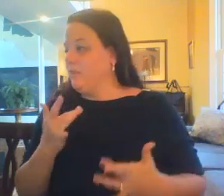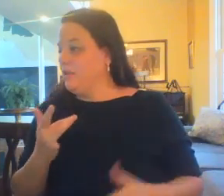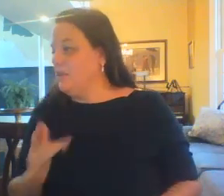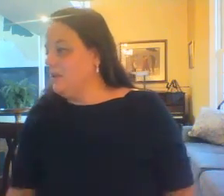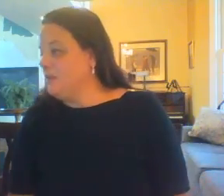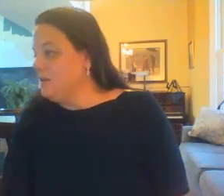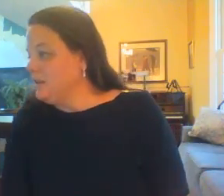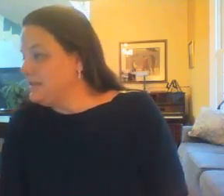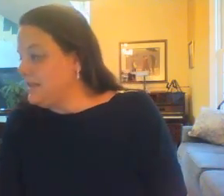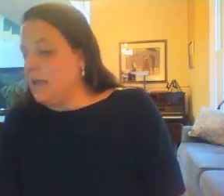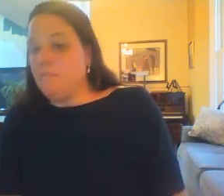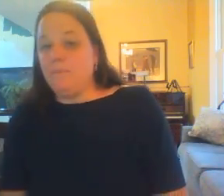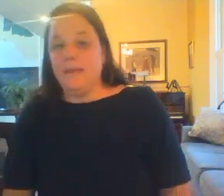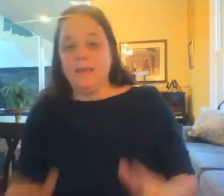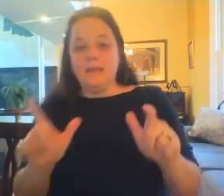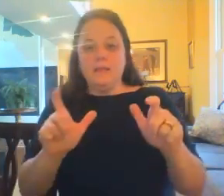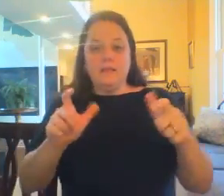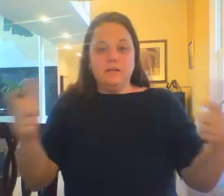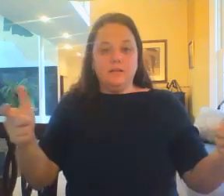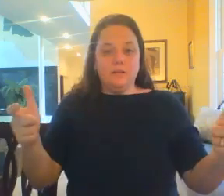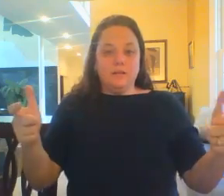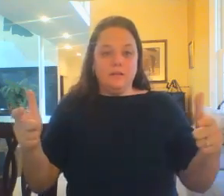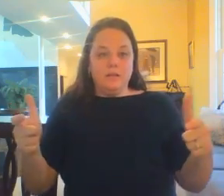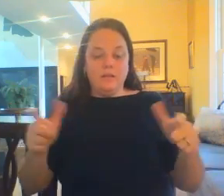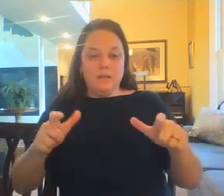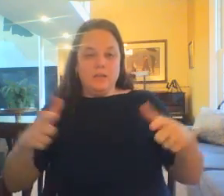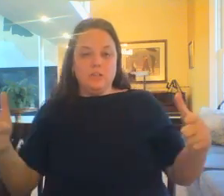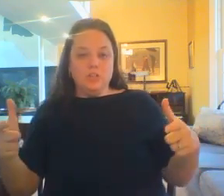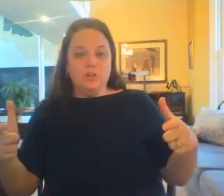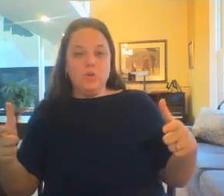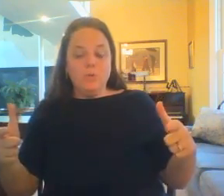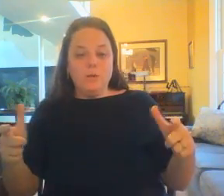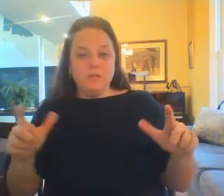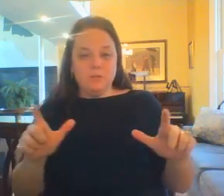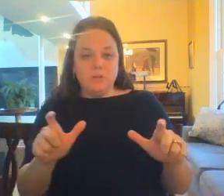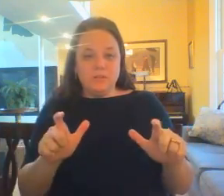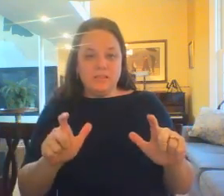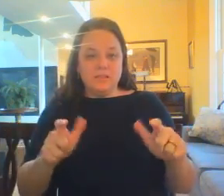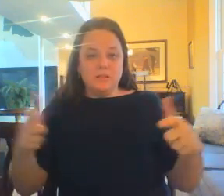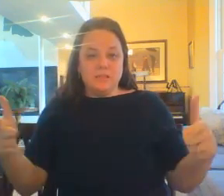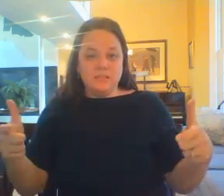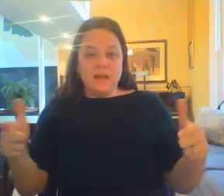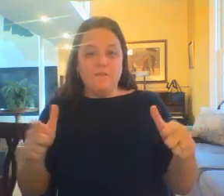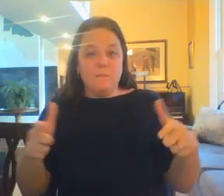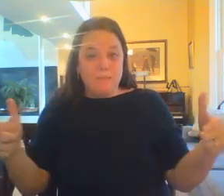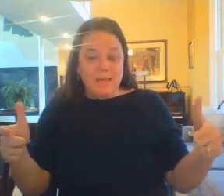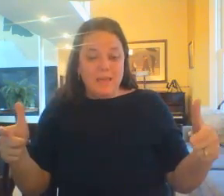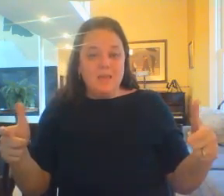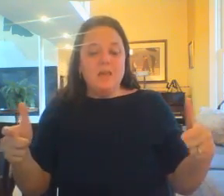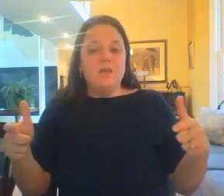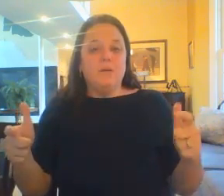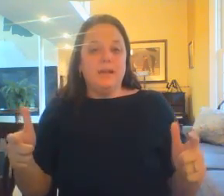let's see big in general immensely with